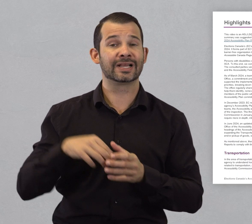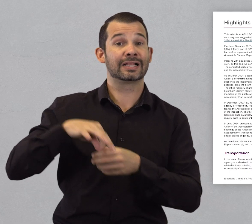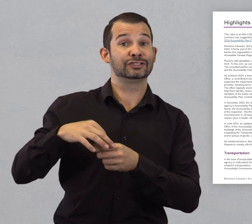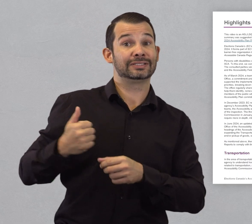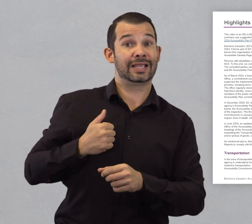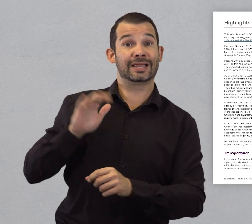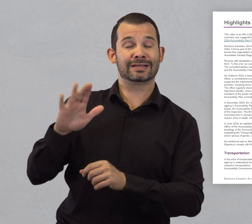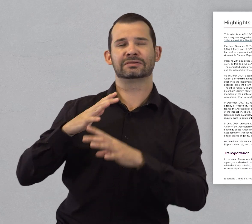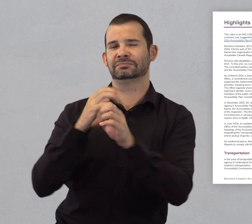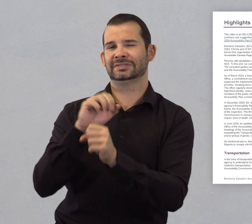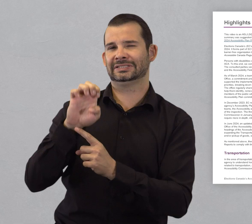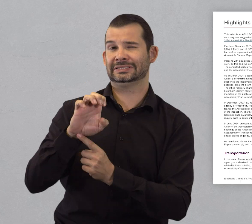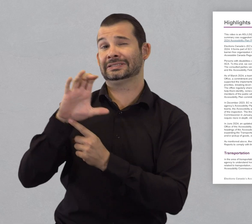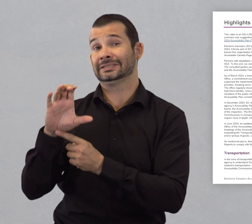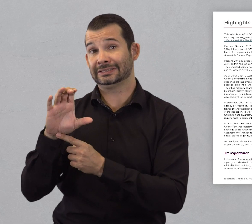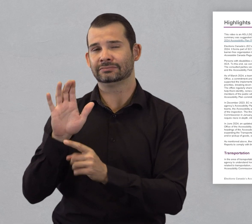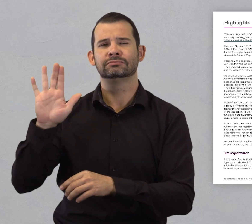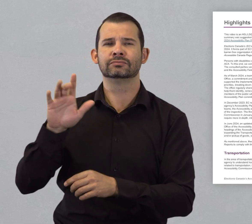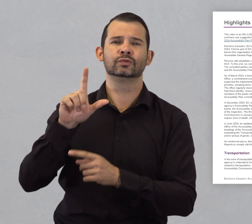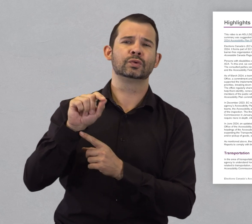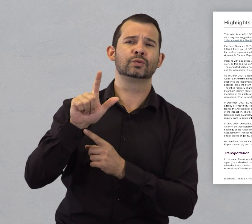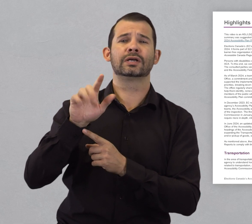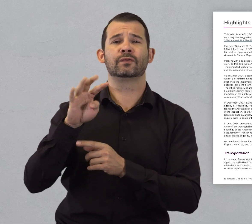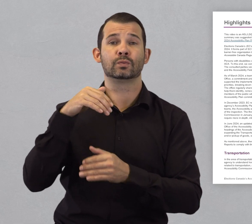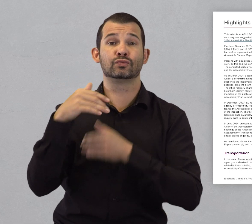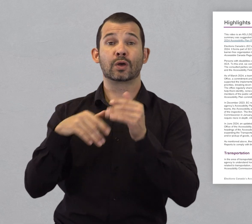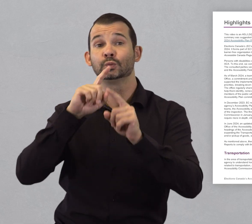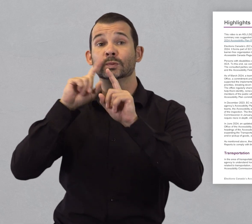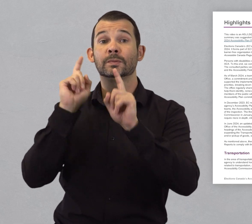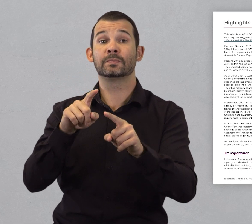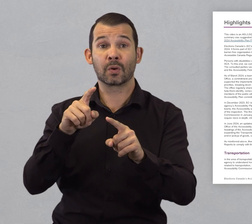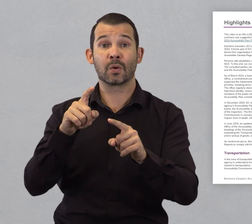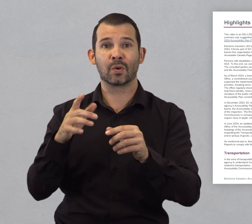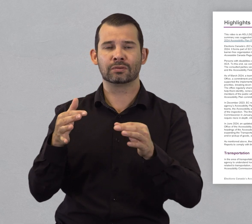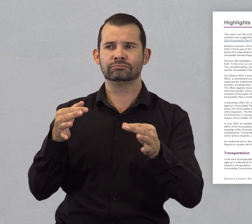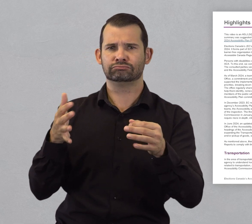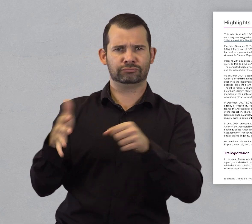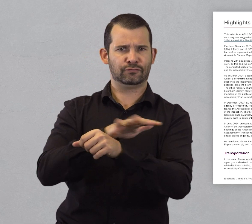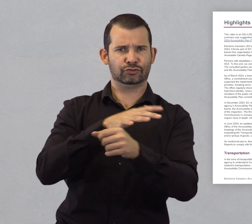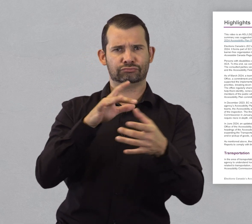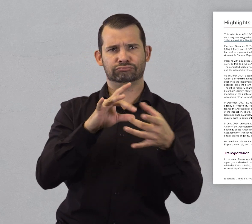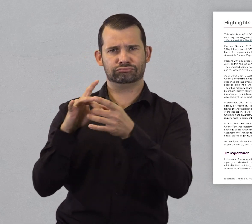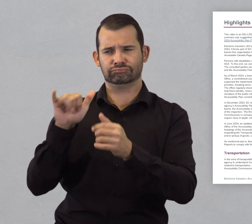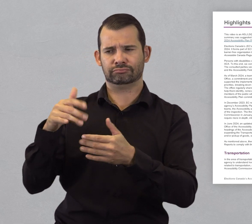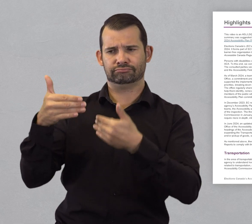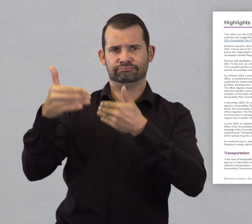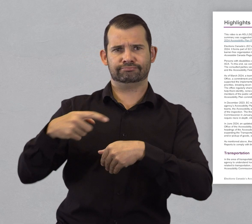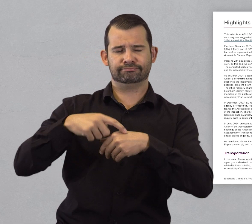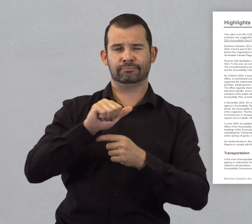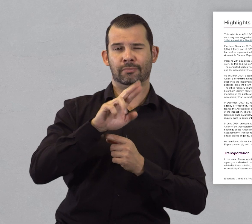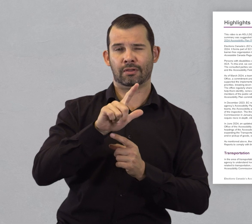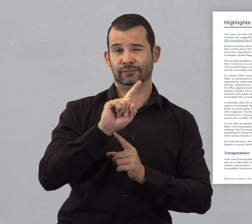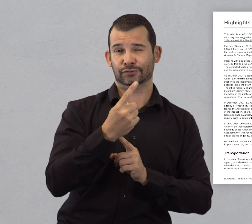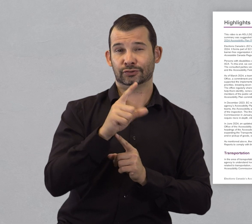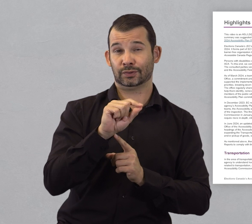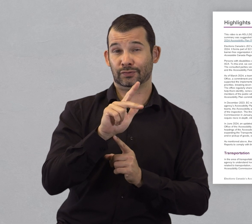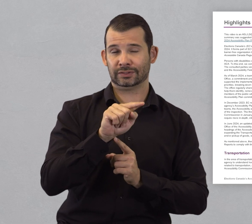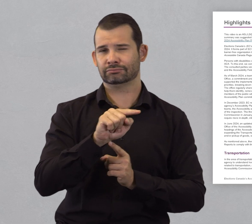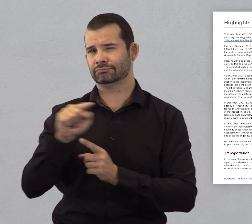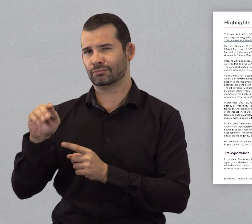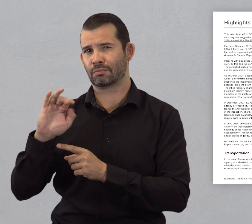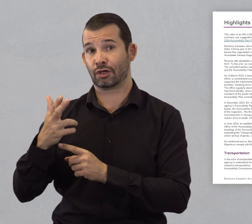Elections Canada’s (EC’s) 2024 Progress Report covers the period from August 1, 2023, to March